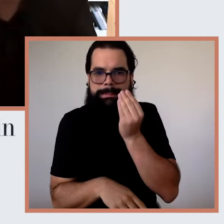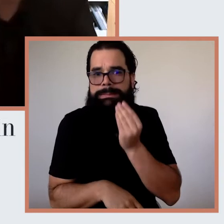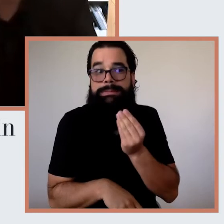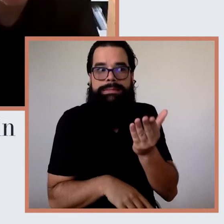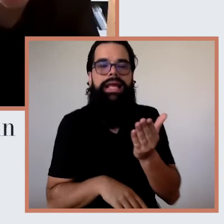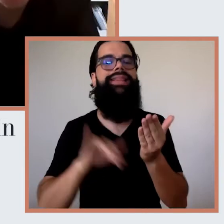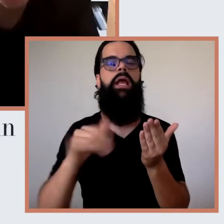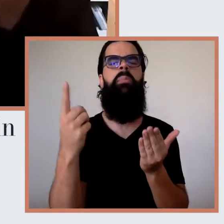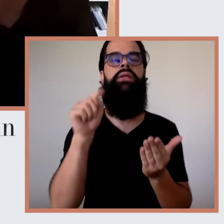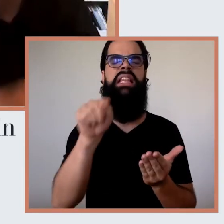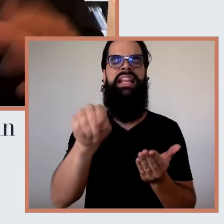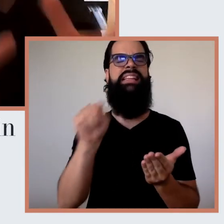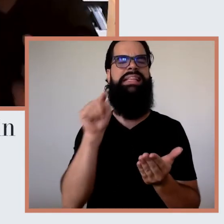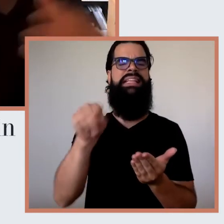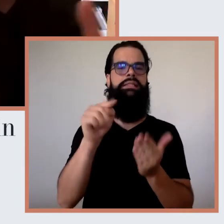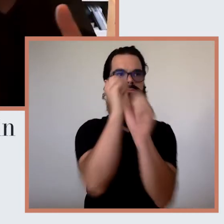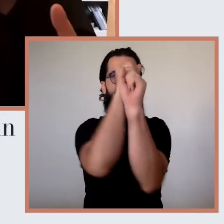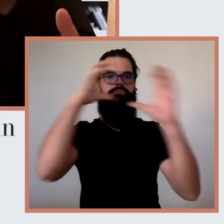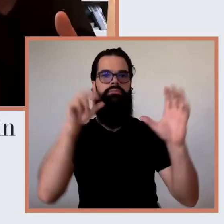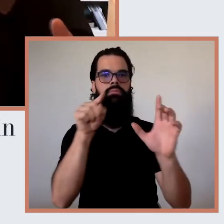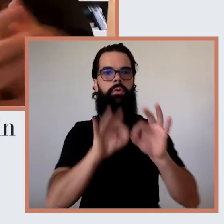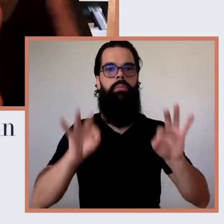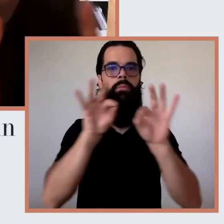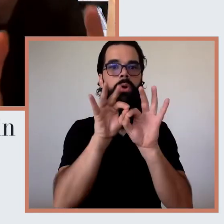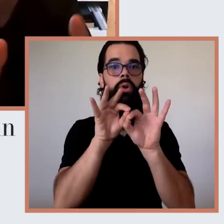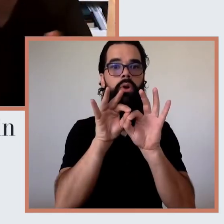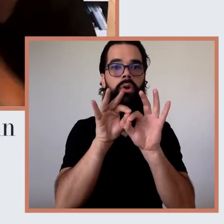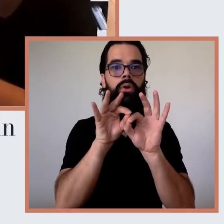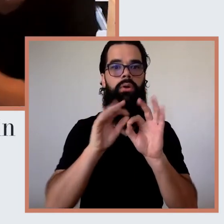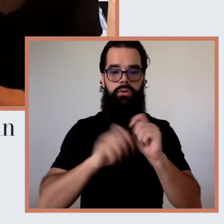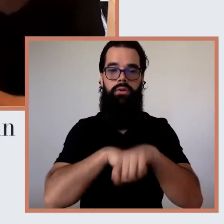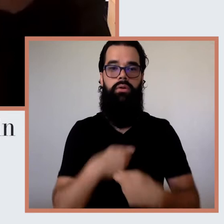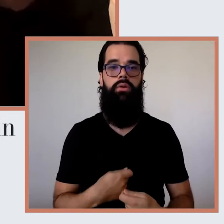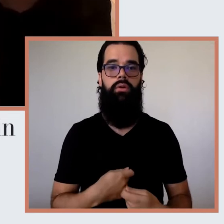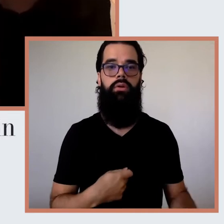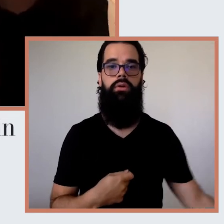I have somebody here. Now, you know, there's something, now there's a reason why you start the scene with Sarah